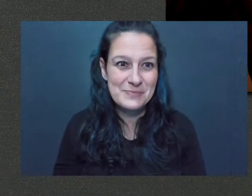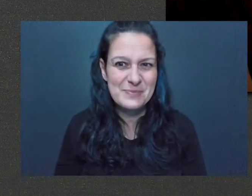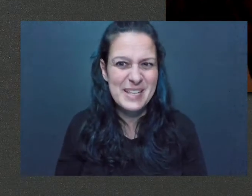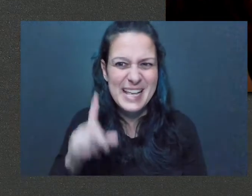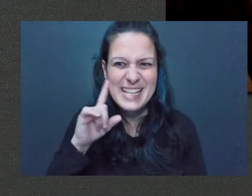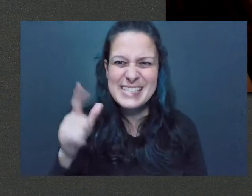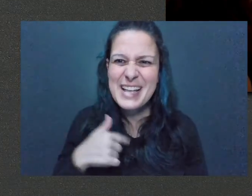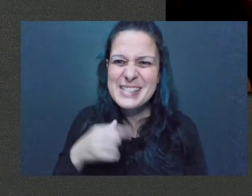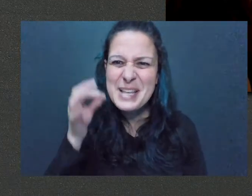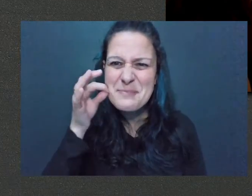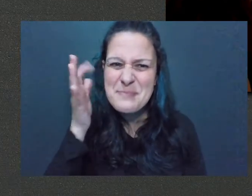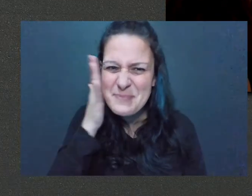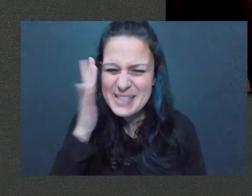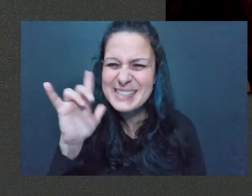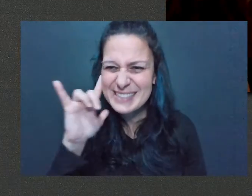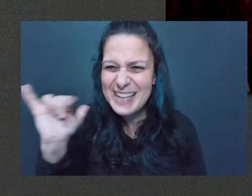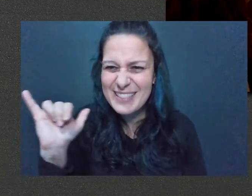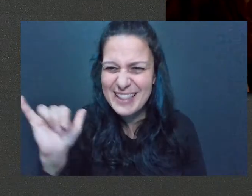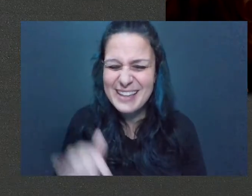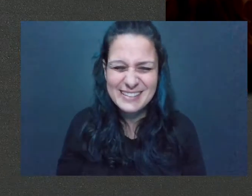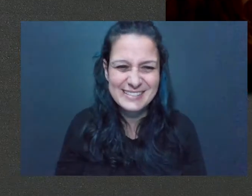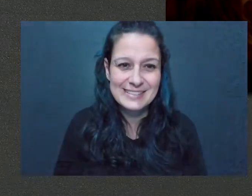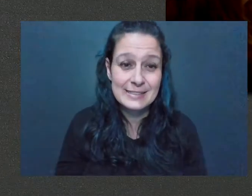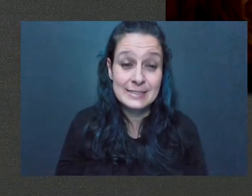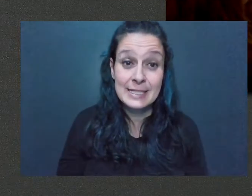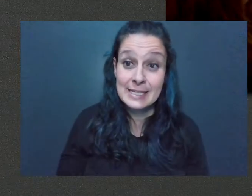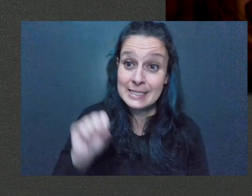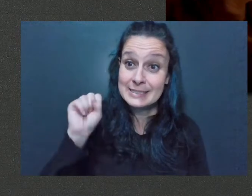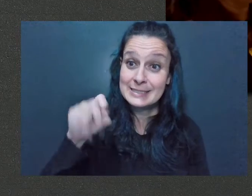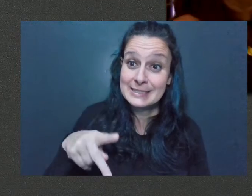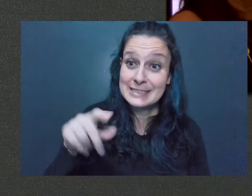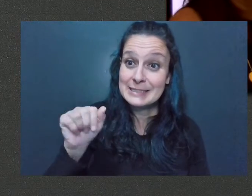It sounds like a bumblebee, doesn't it? And the sparrow.